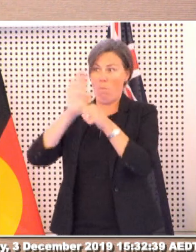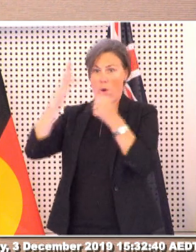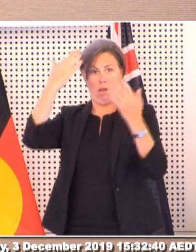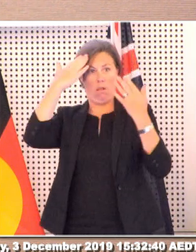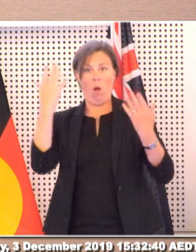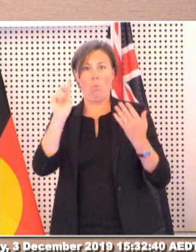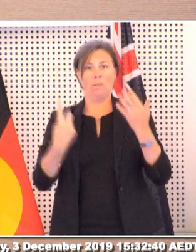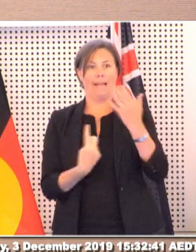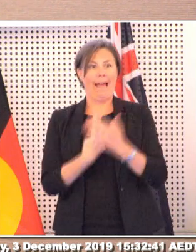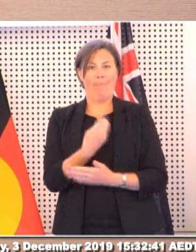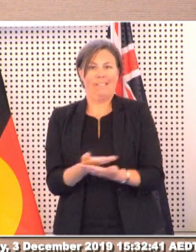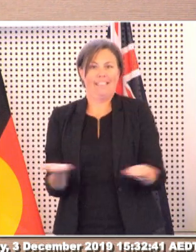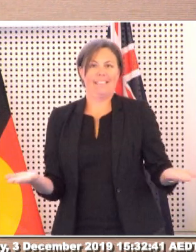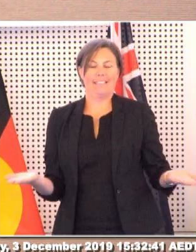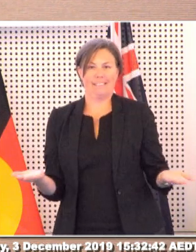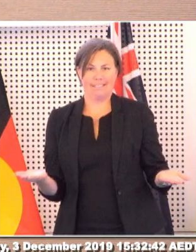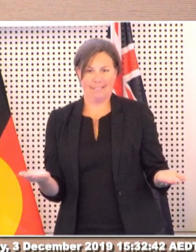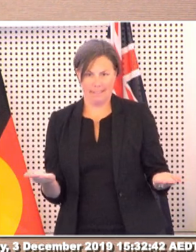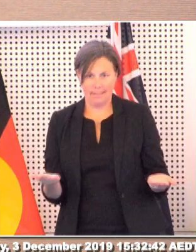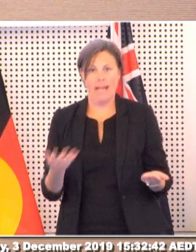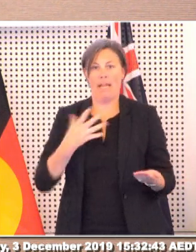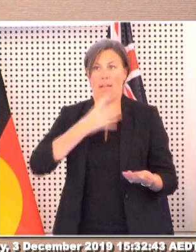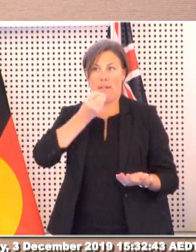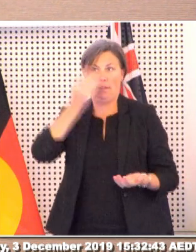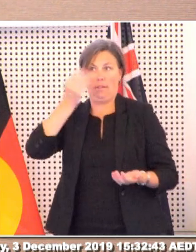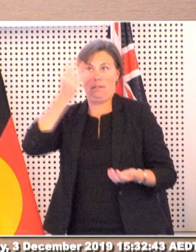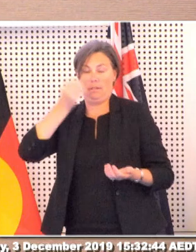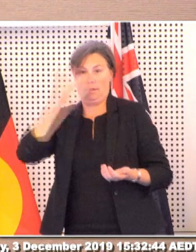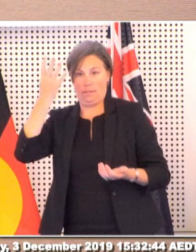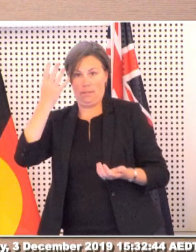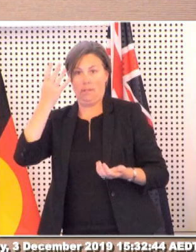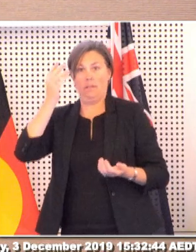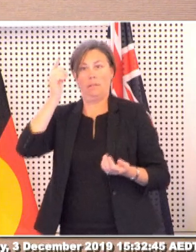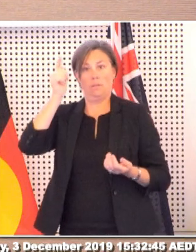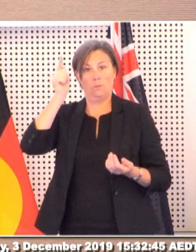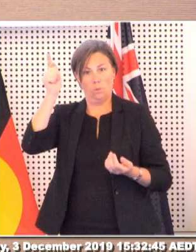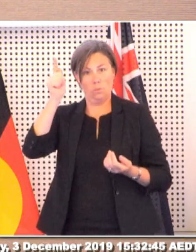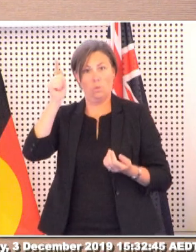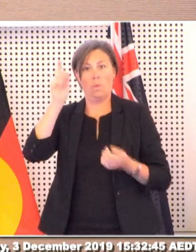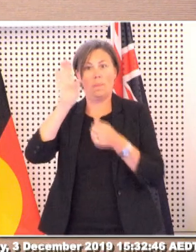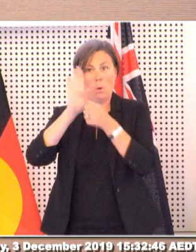they have mechanisms in place that attest to the quality of the organisation that is